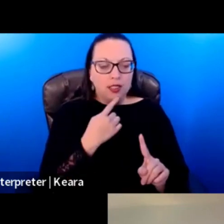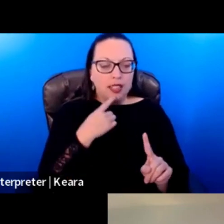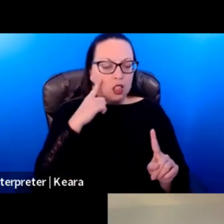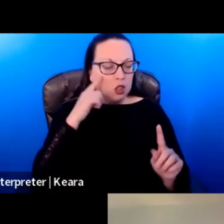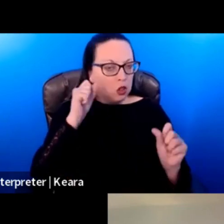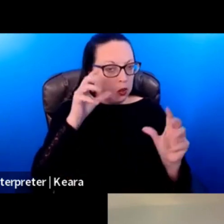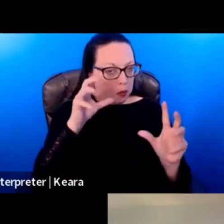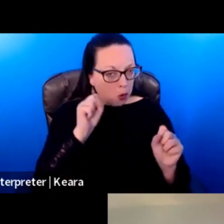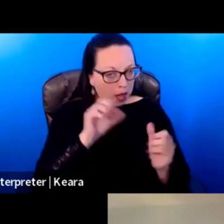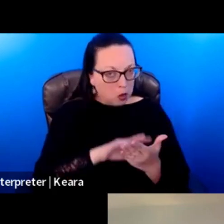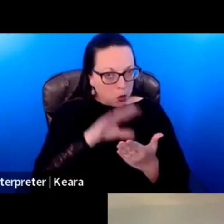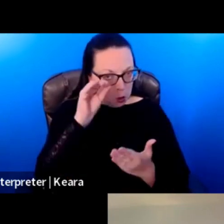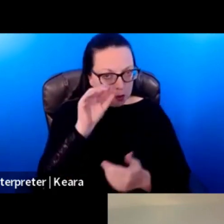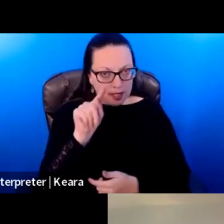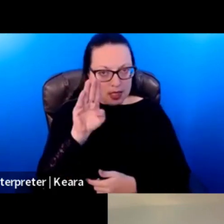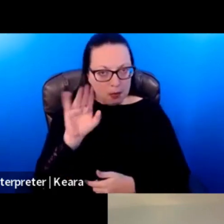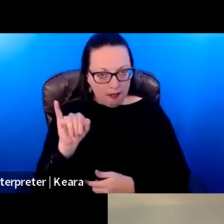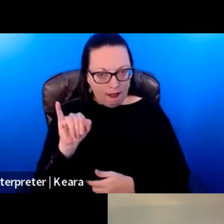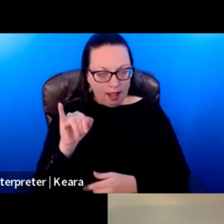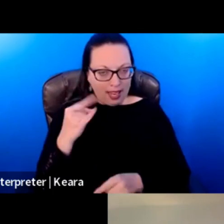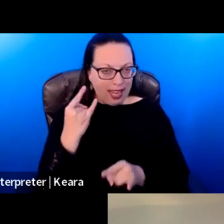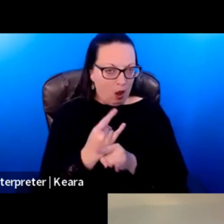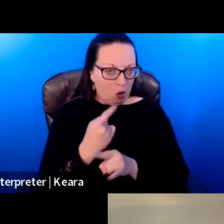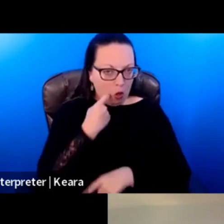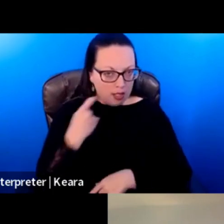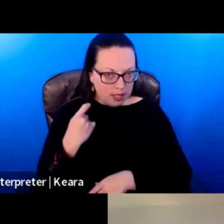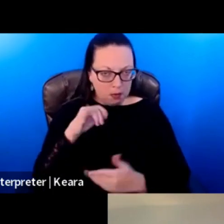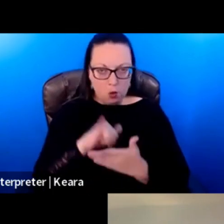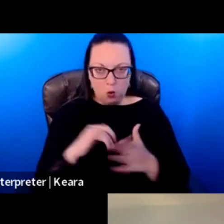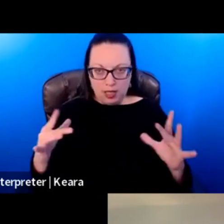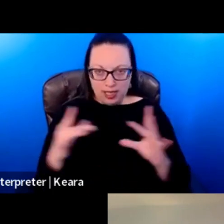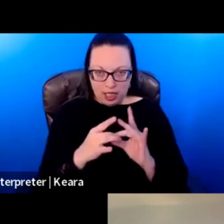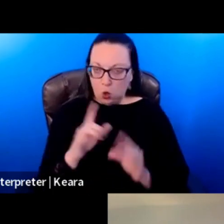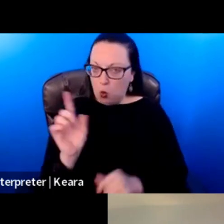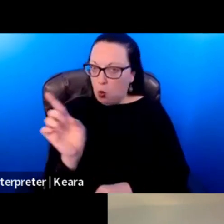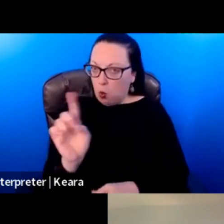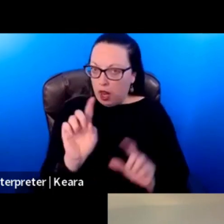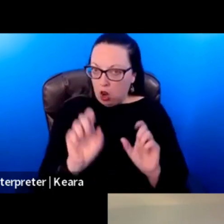that traumatic brain injury and alcoholism are connected. Where are these statistics? I thought you might want to address that.